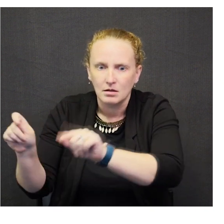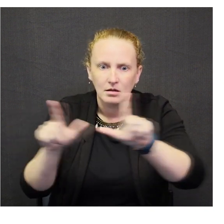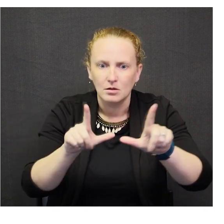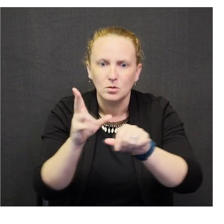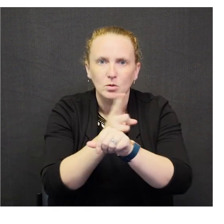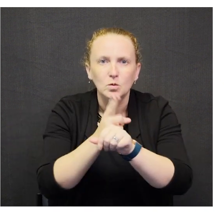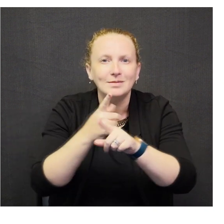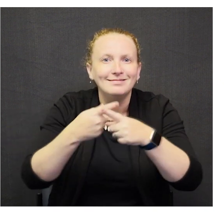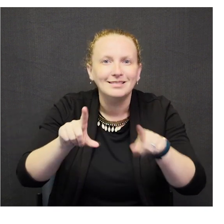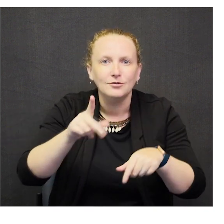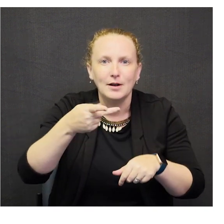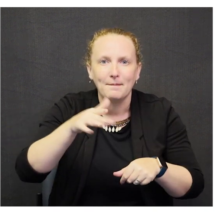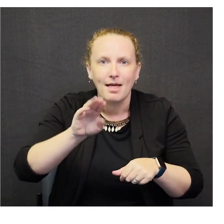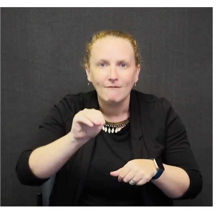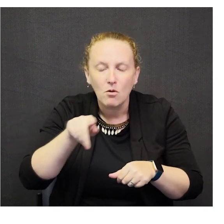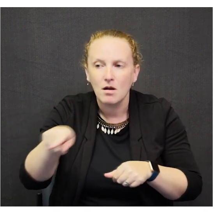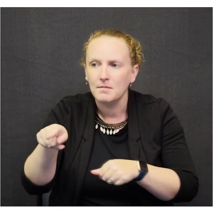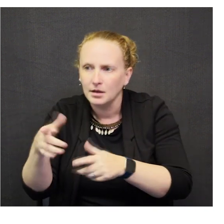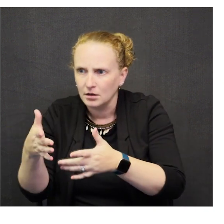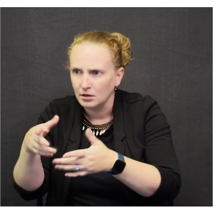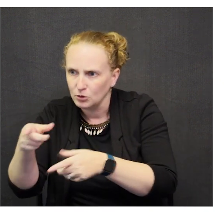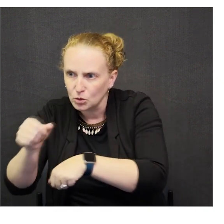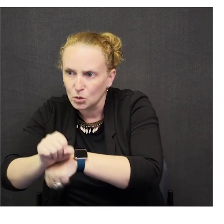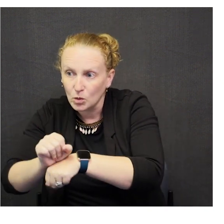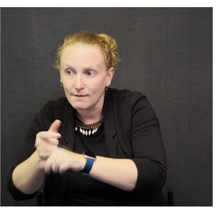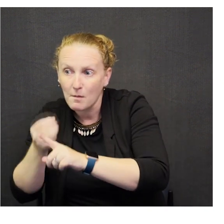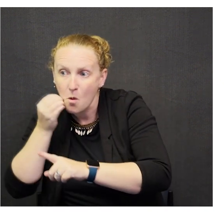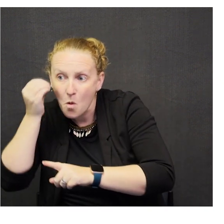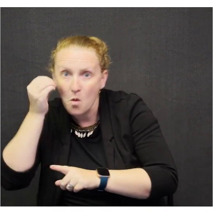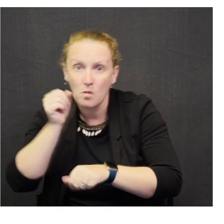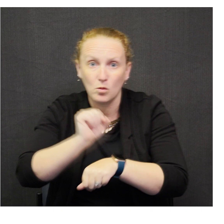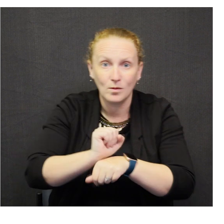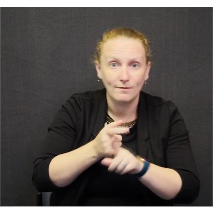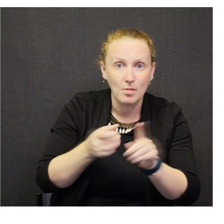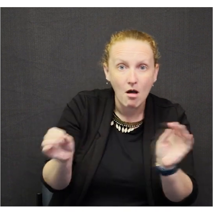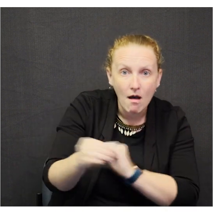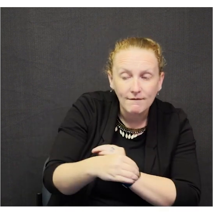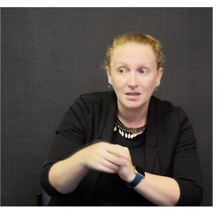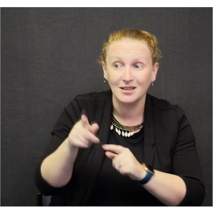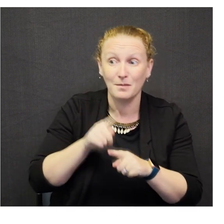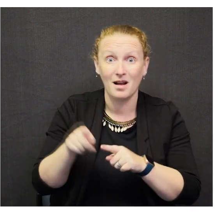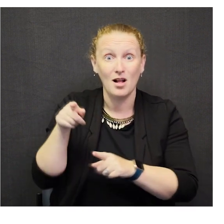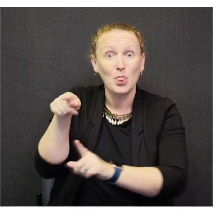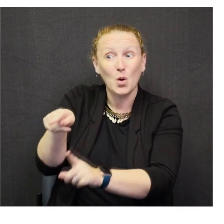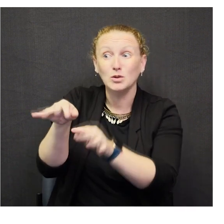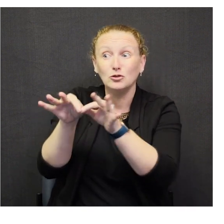have never done phone or video interpreting, then the whole learning curve that